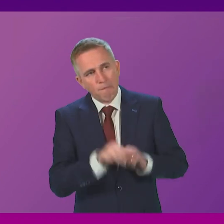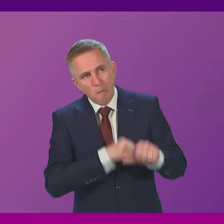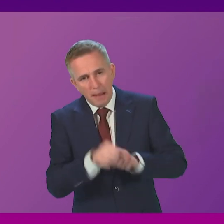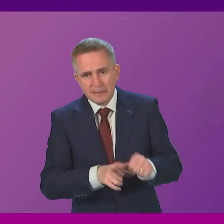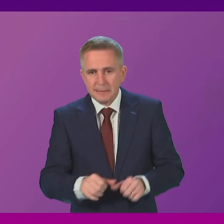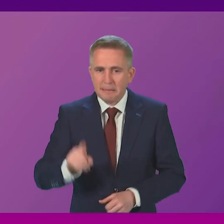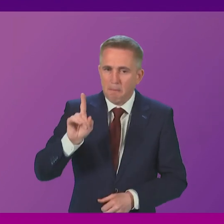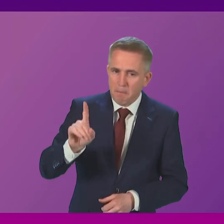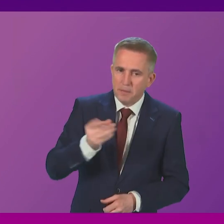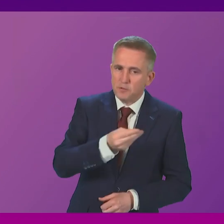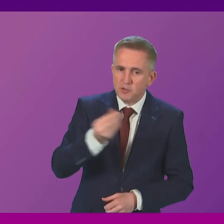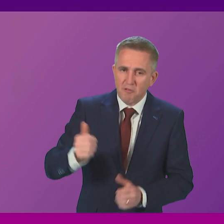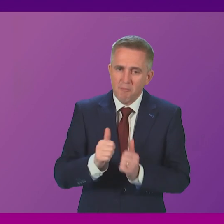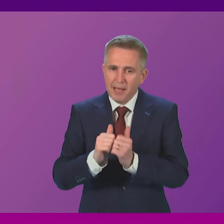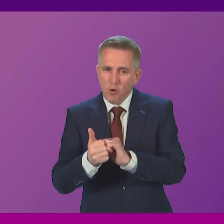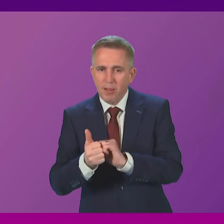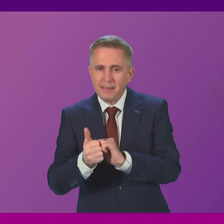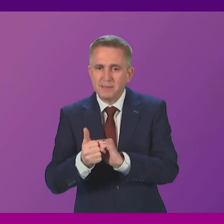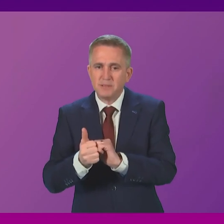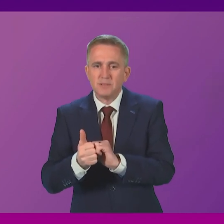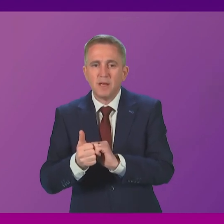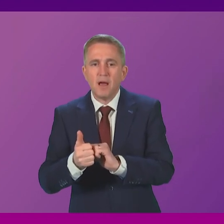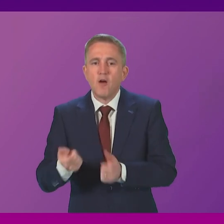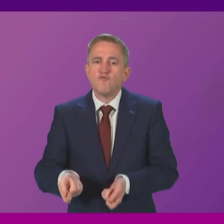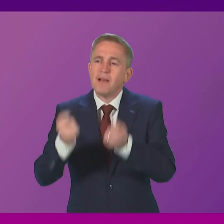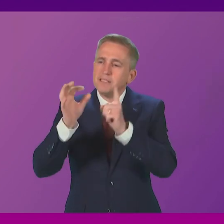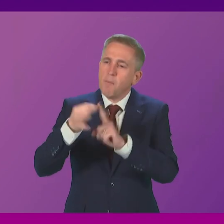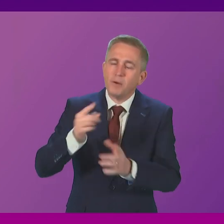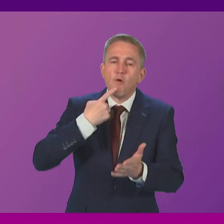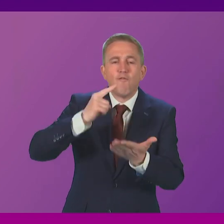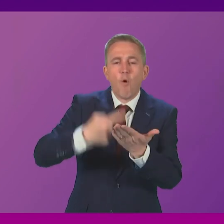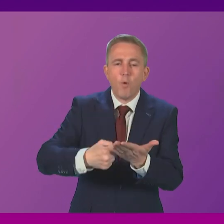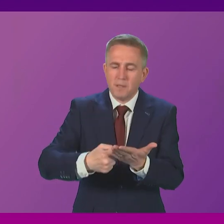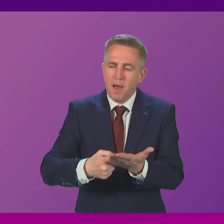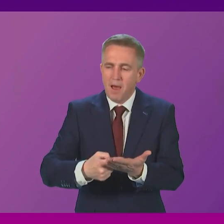raised a point of order just after voting for me raised my blood pressure ever so slightly.